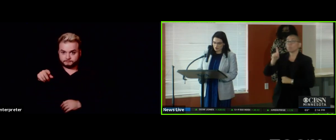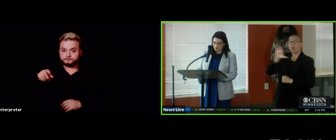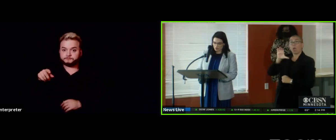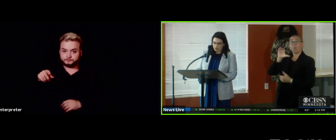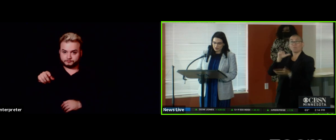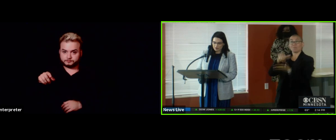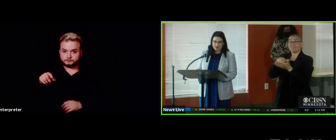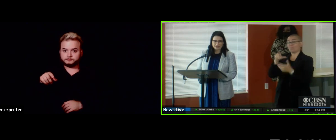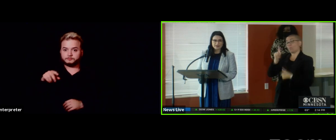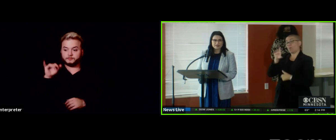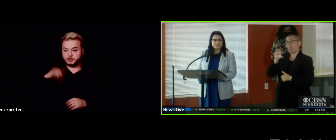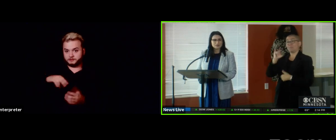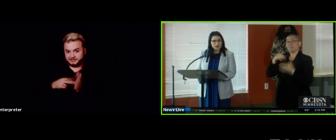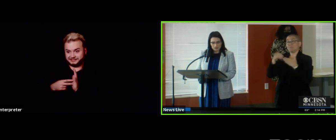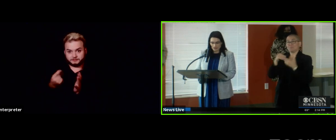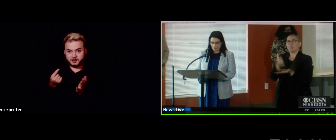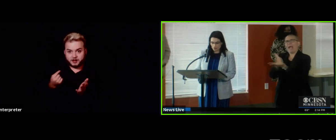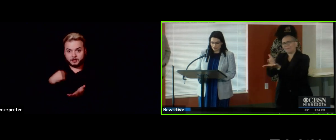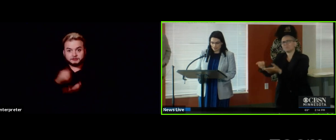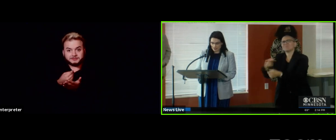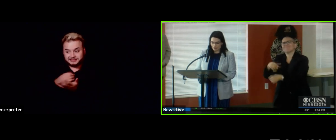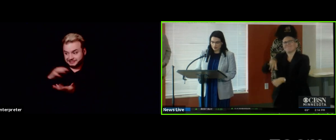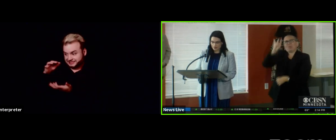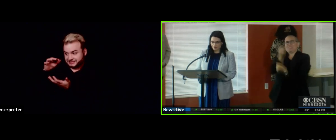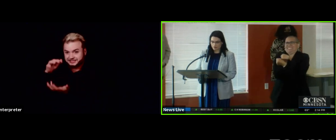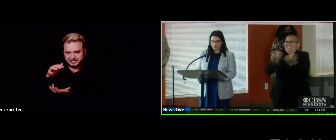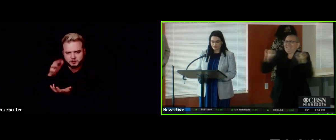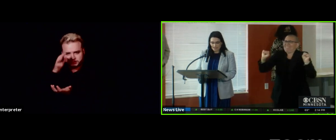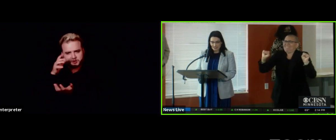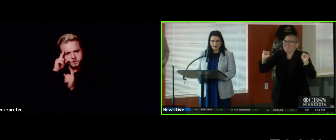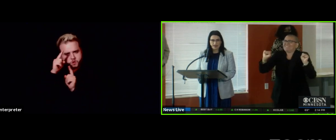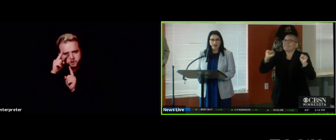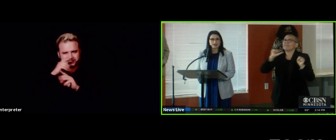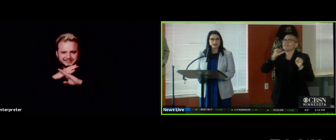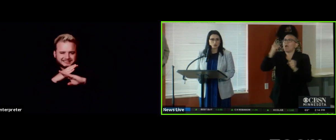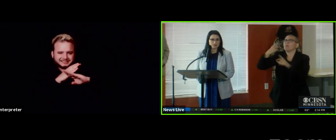for working with us on this incredibly important step of preventing and ending homelessness.